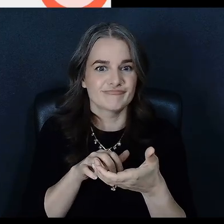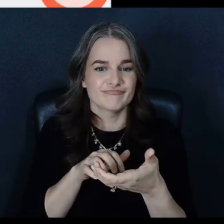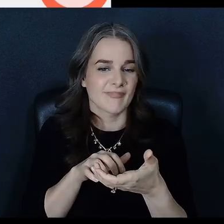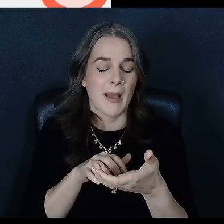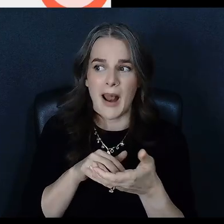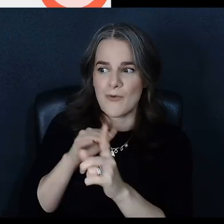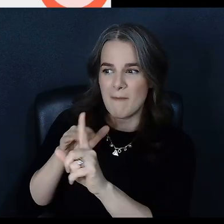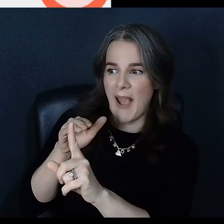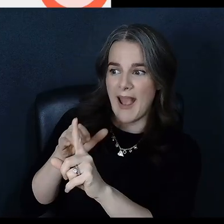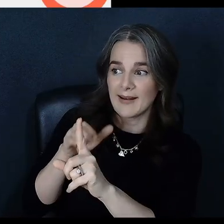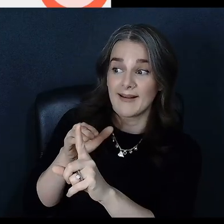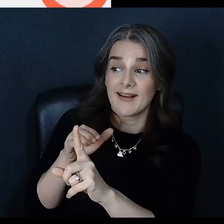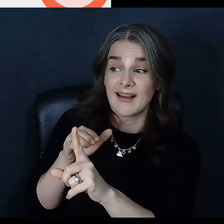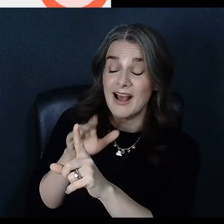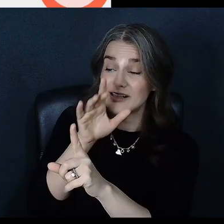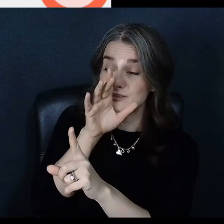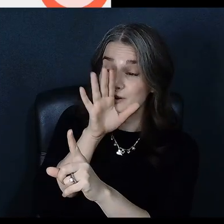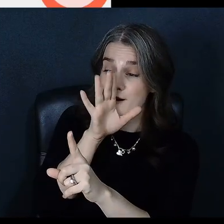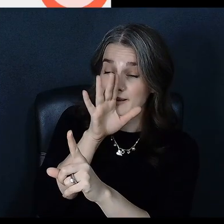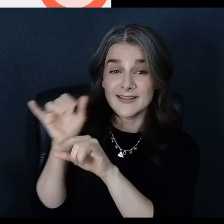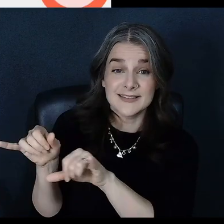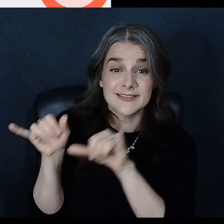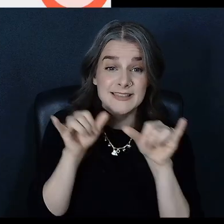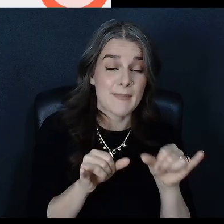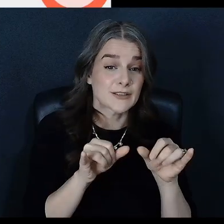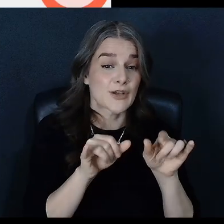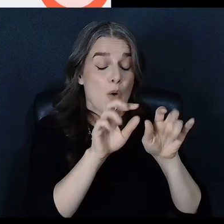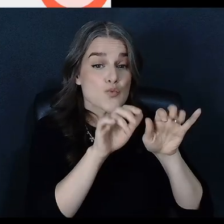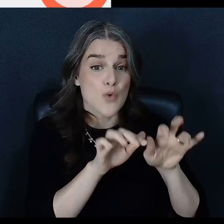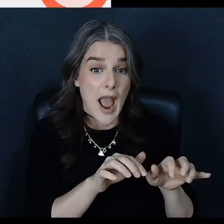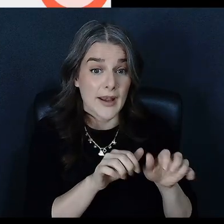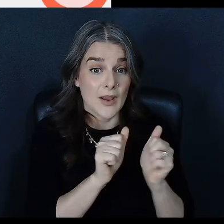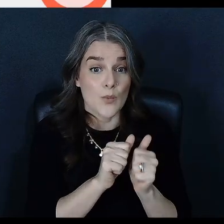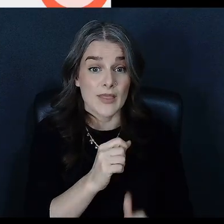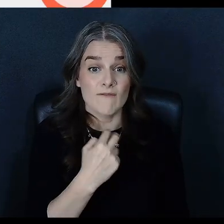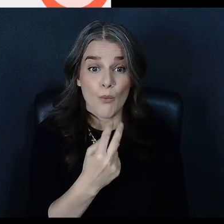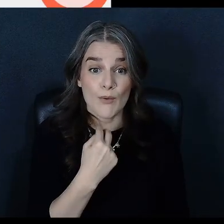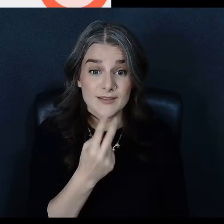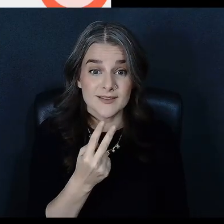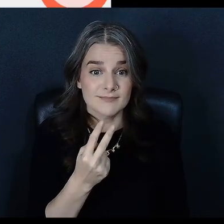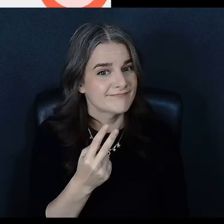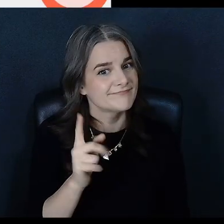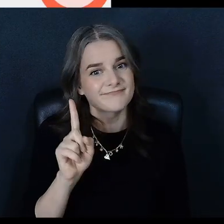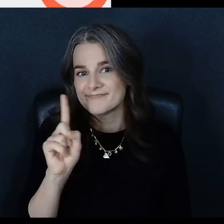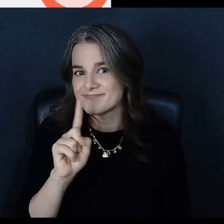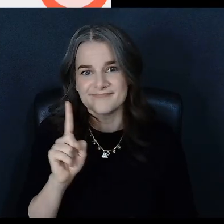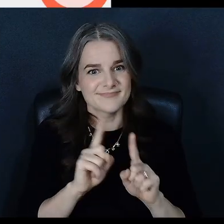the same as writing with your voice. Here's what you do when you write with your voice. Just look at the steps involved here.